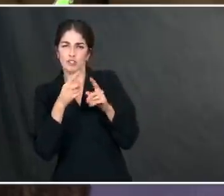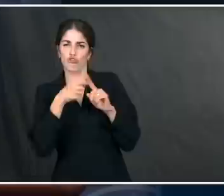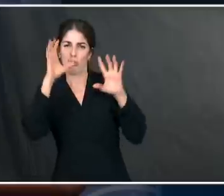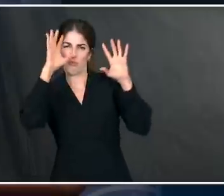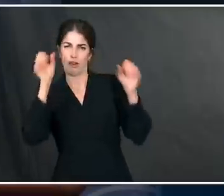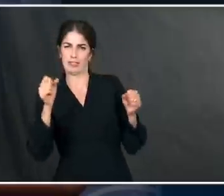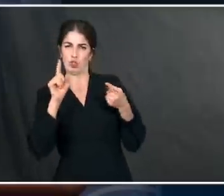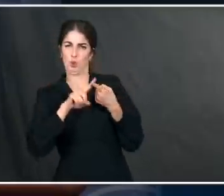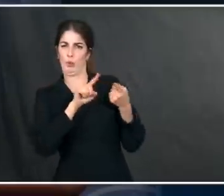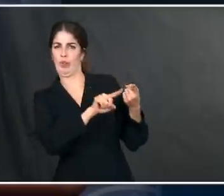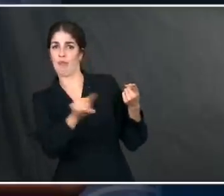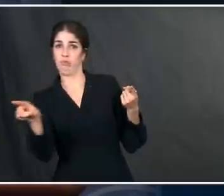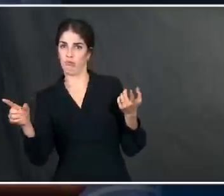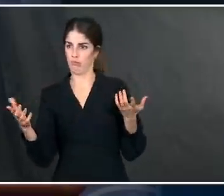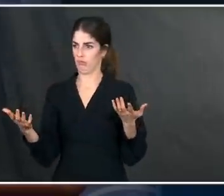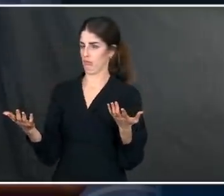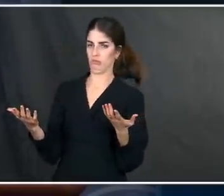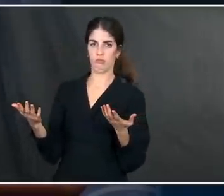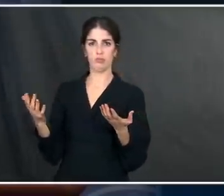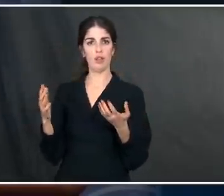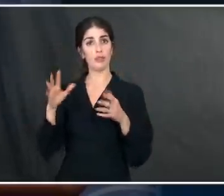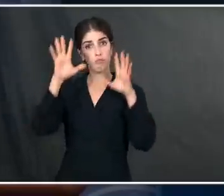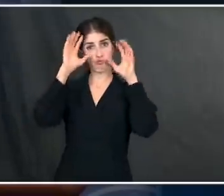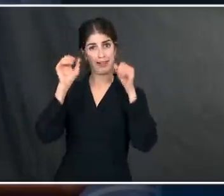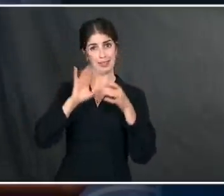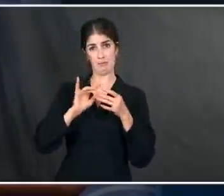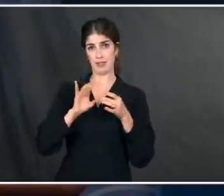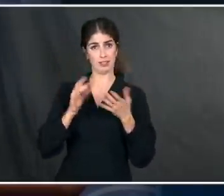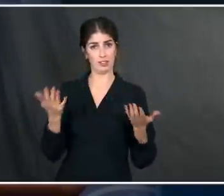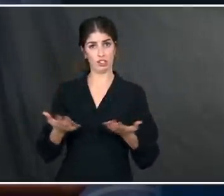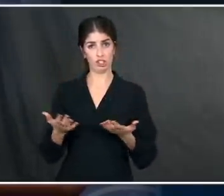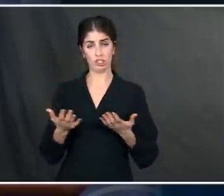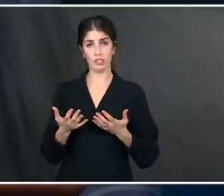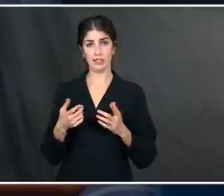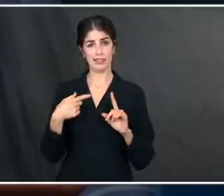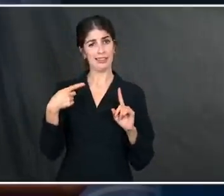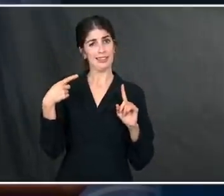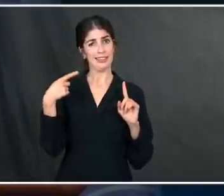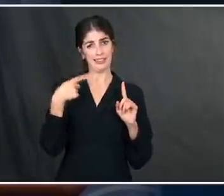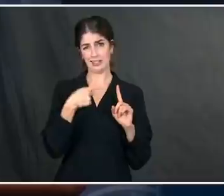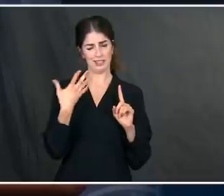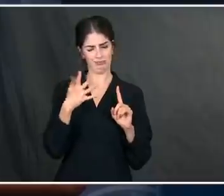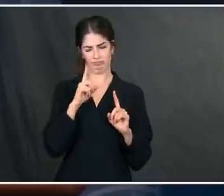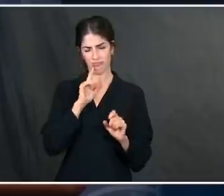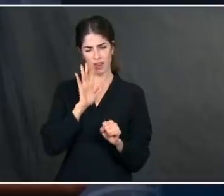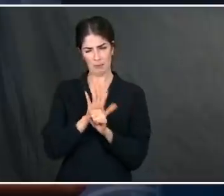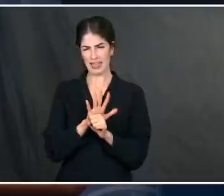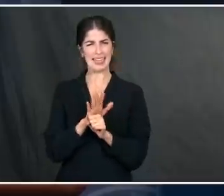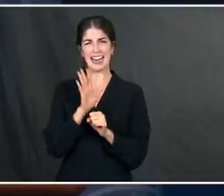Ms. Psaki: The message of the President and the White House would be that he is committed. His record will show -- shows the American people